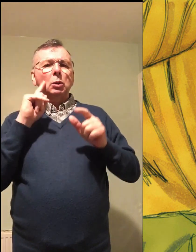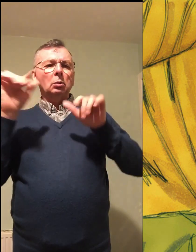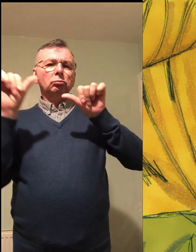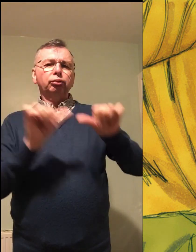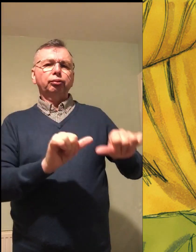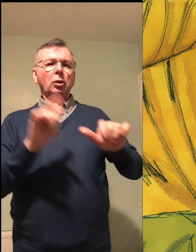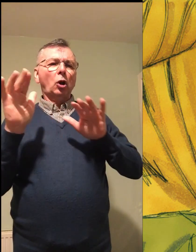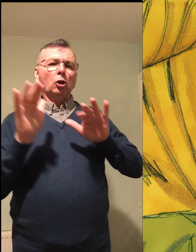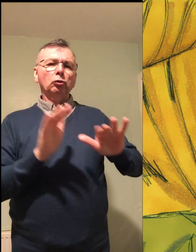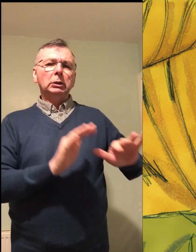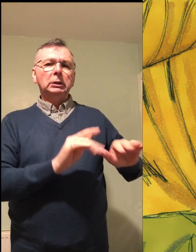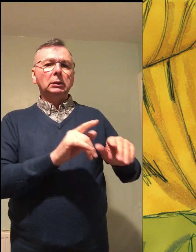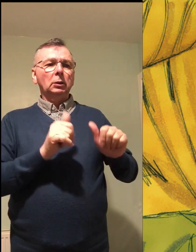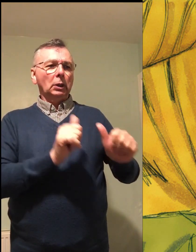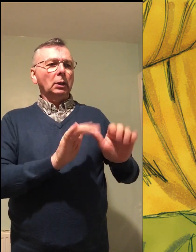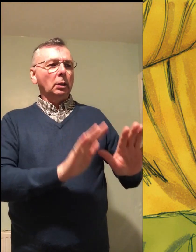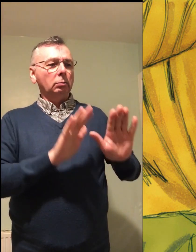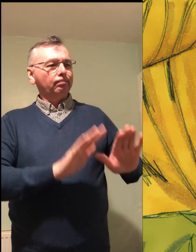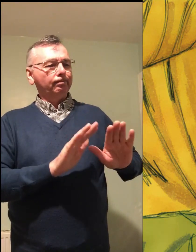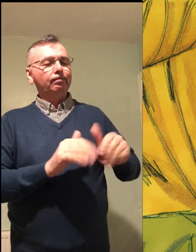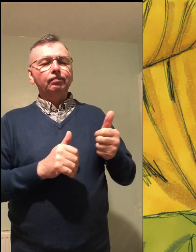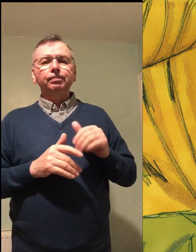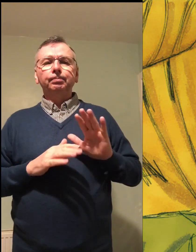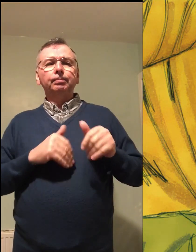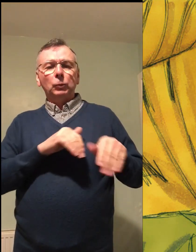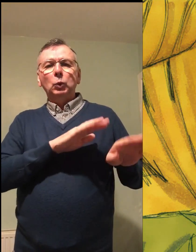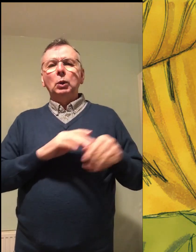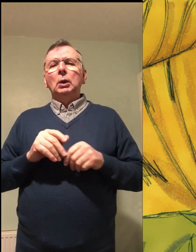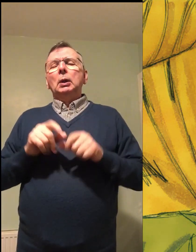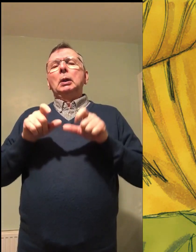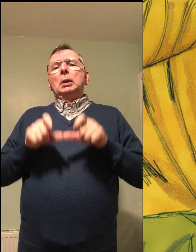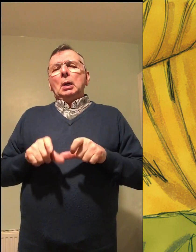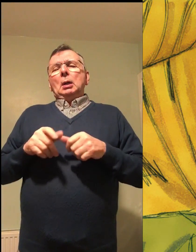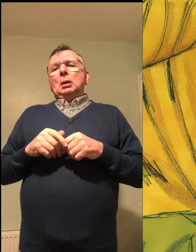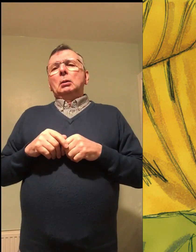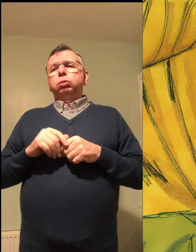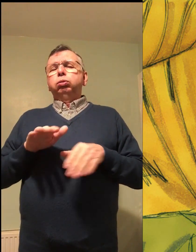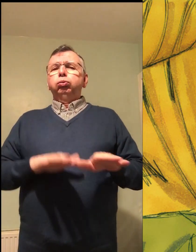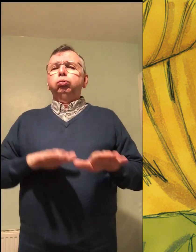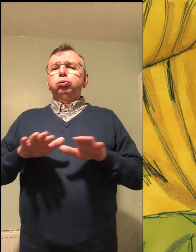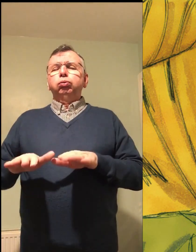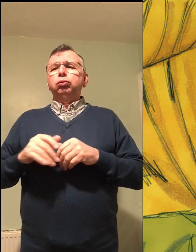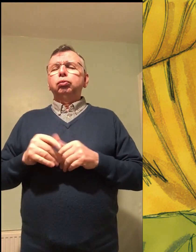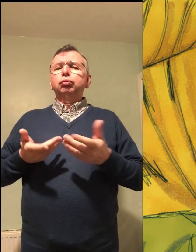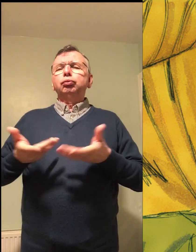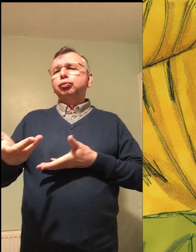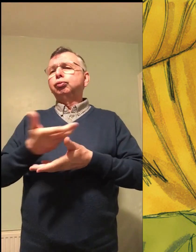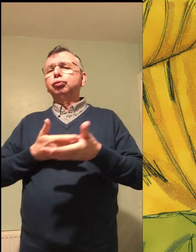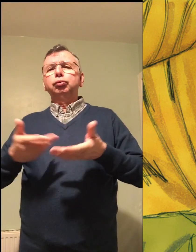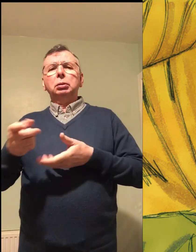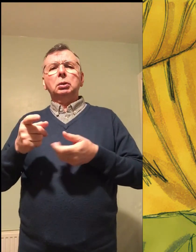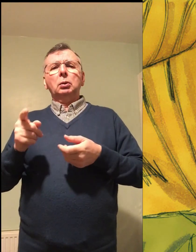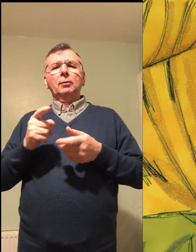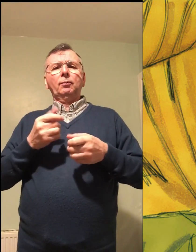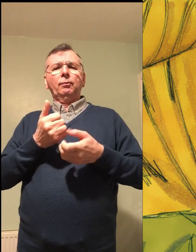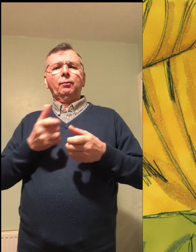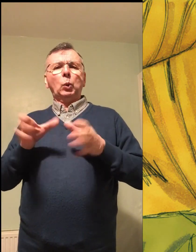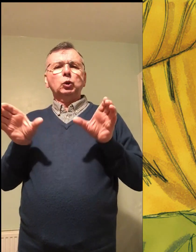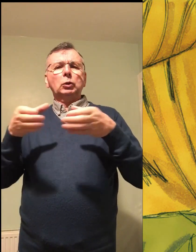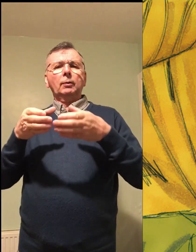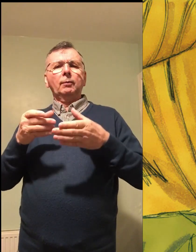When he heard this, Jesus said, “This illness will not end in death. No, it is for God’s